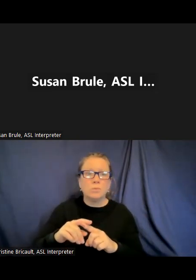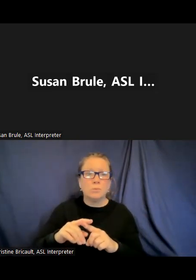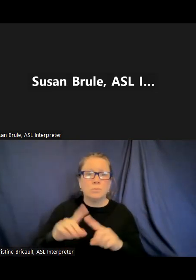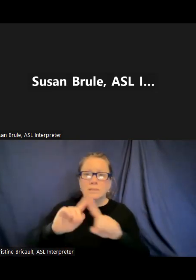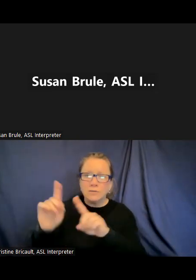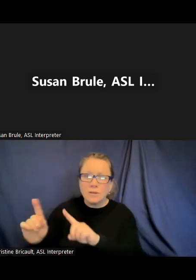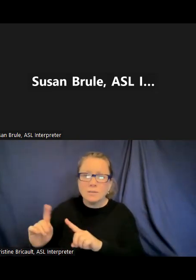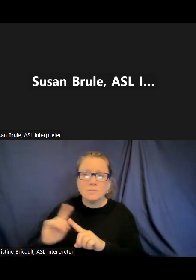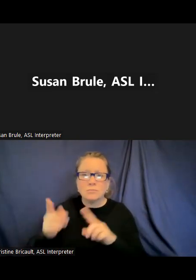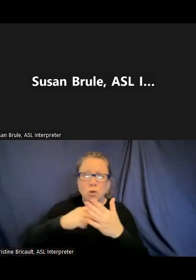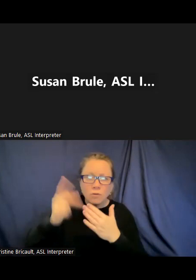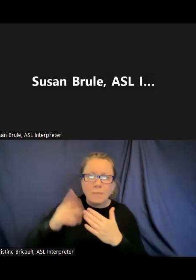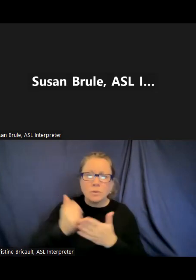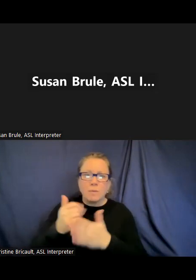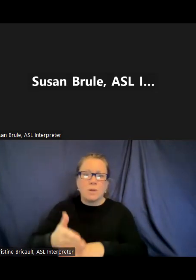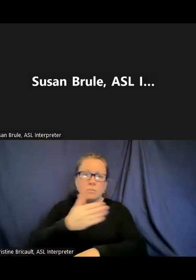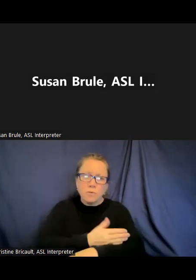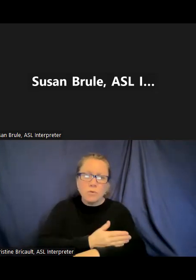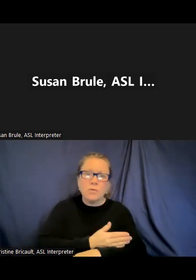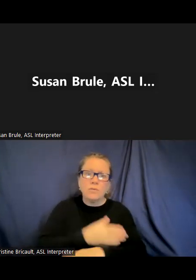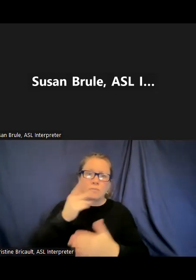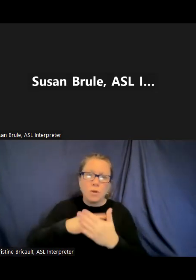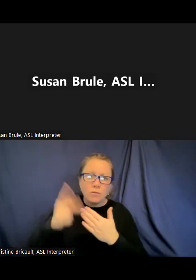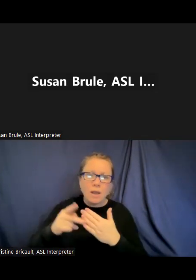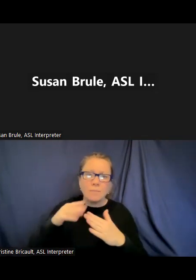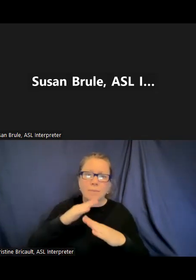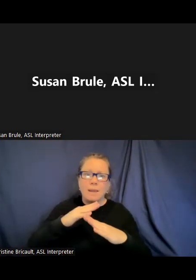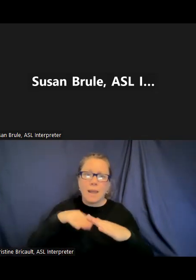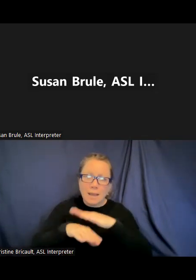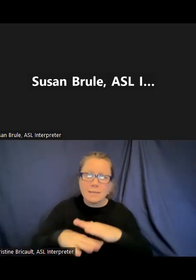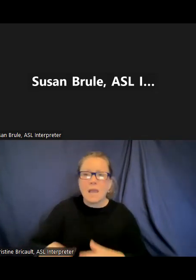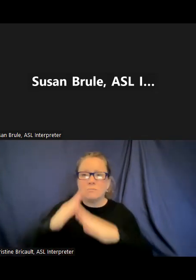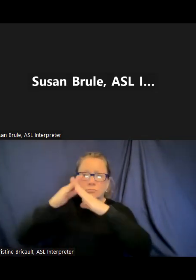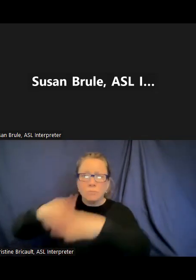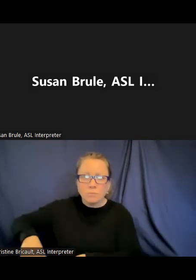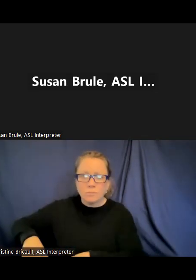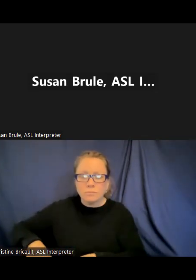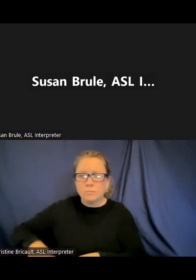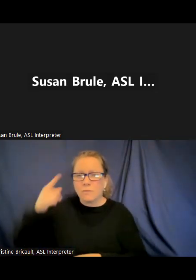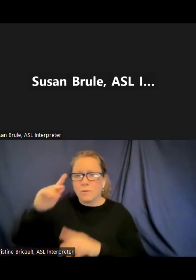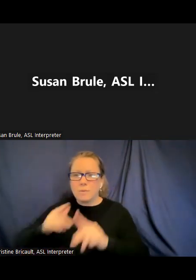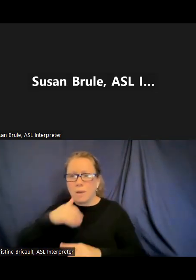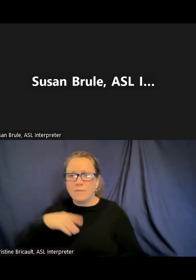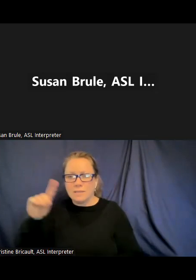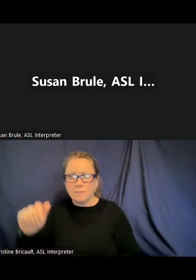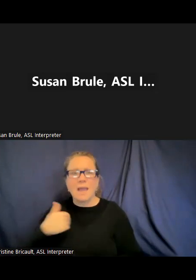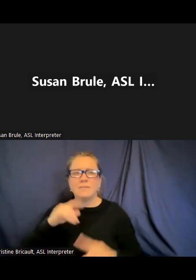programmatic access, or removing barriers encountered by people with disabilities. There are two different kinds of grants.